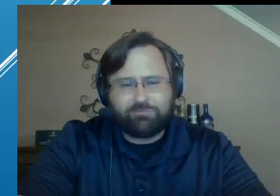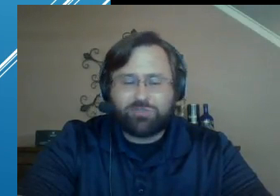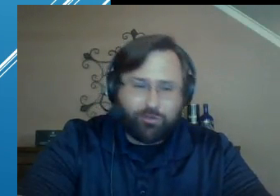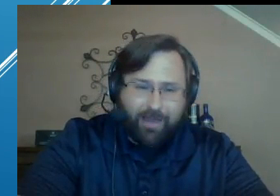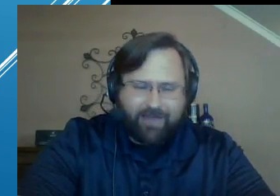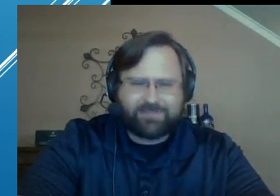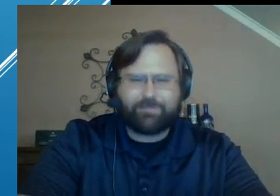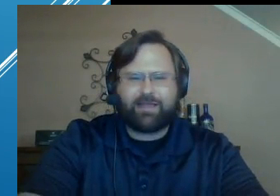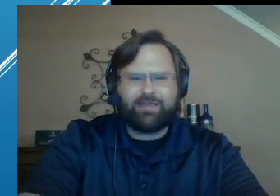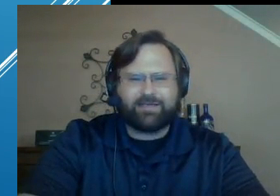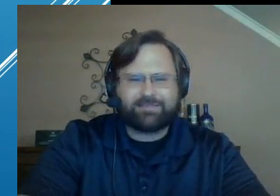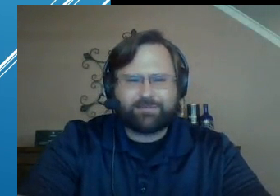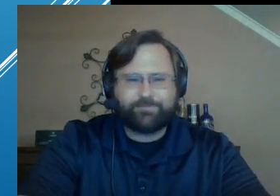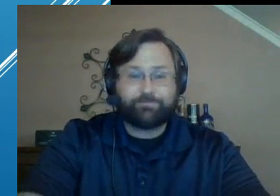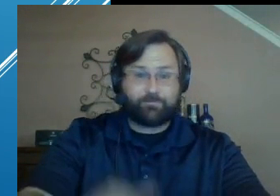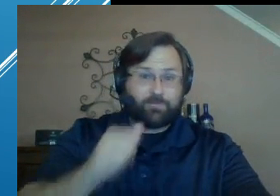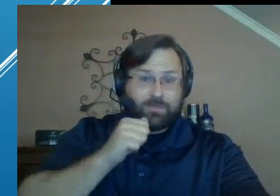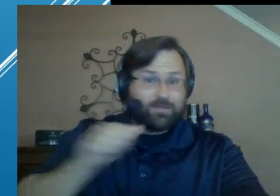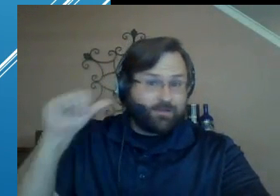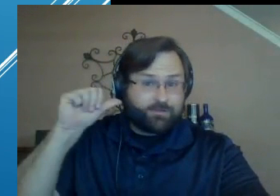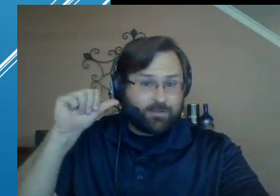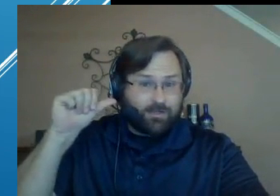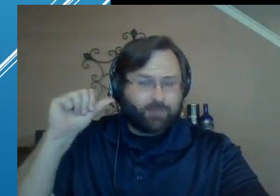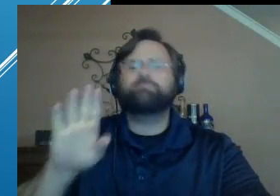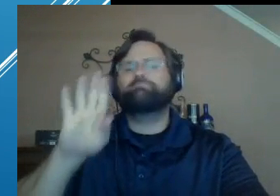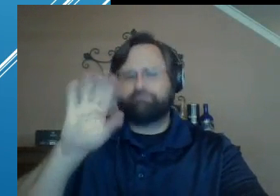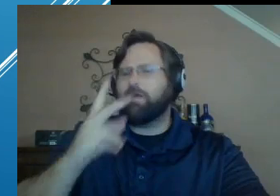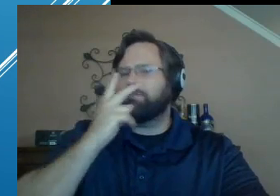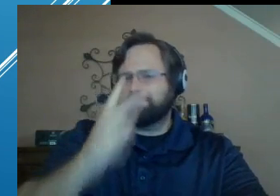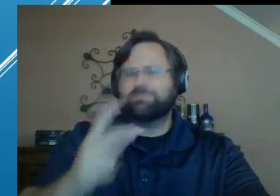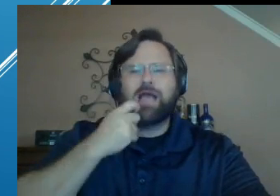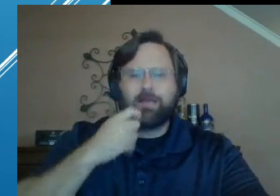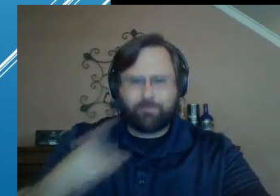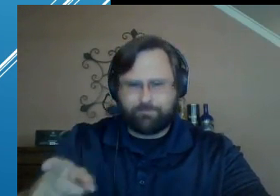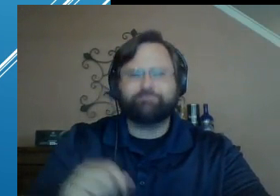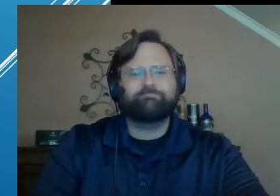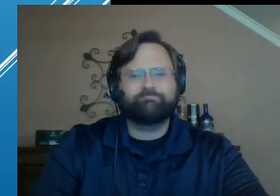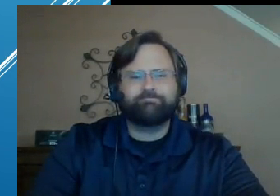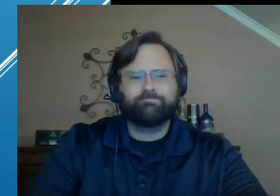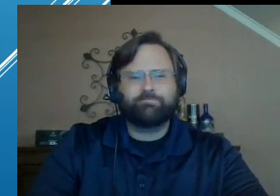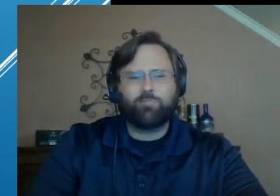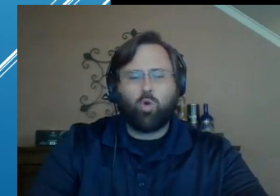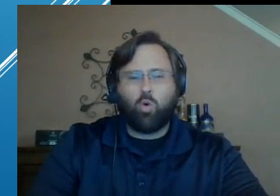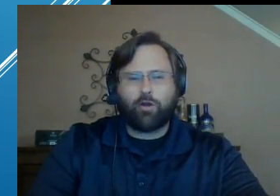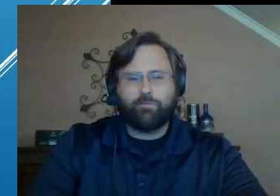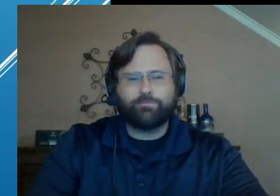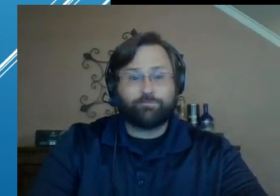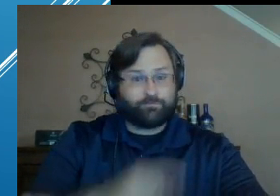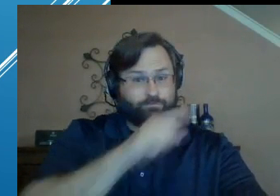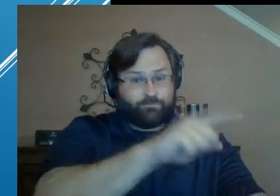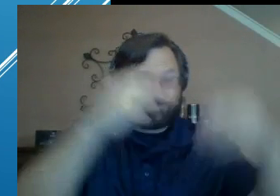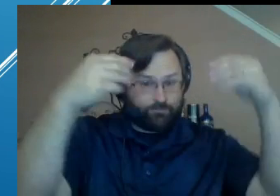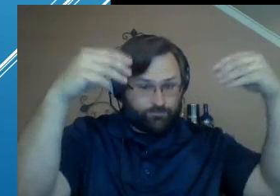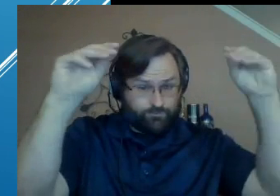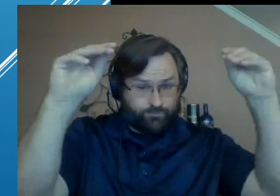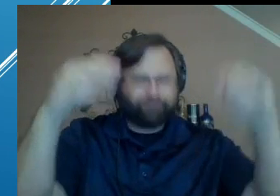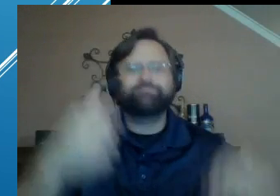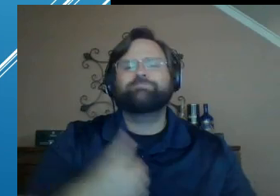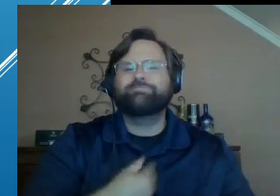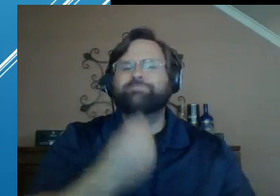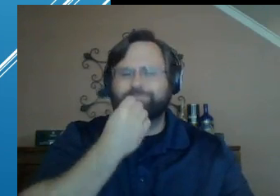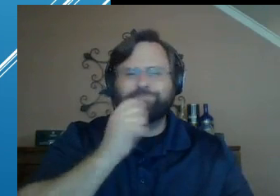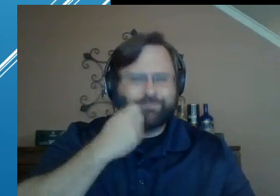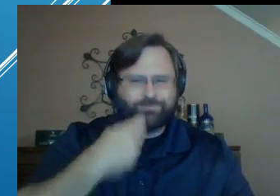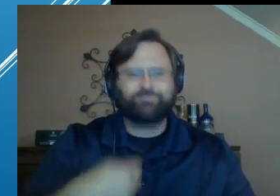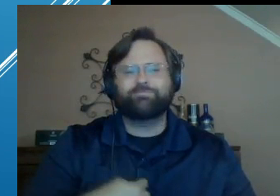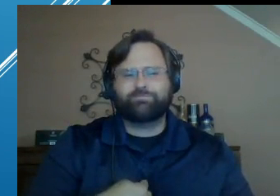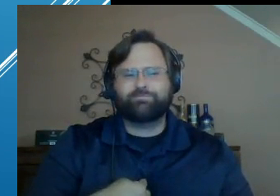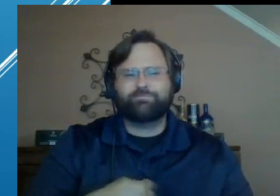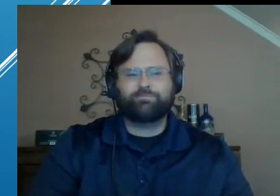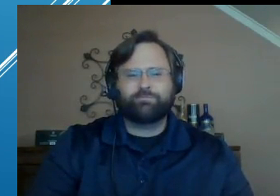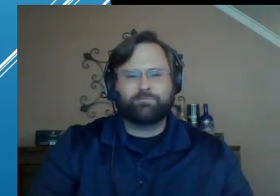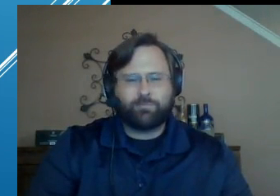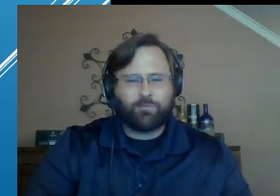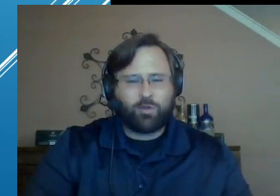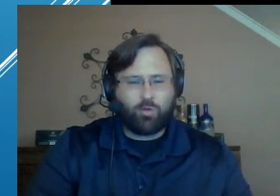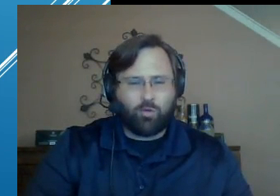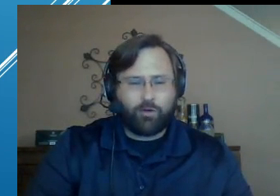so you might have something like this or or